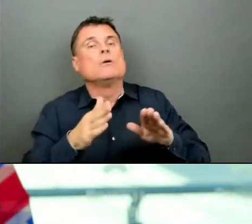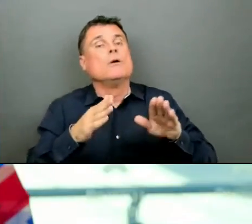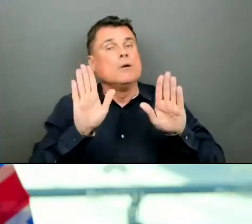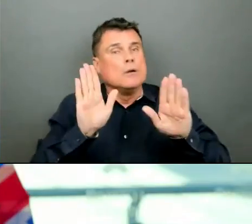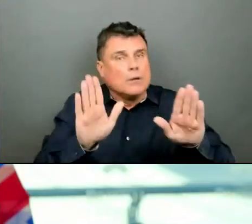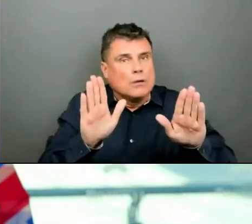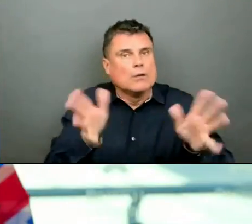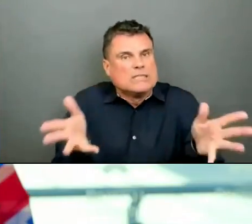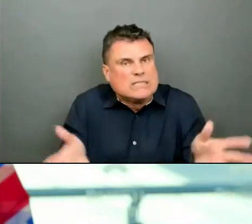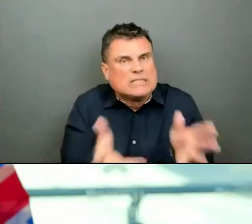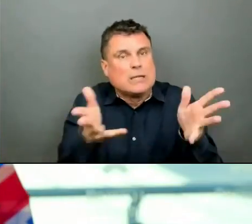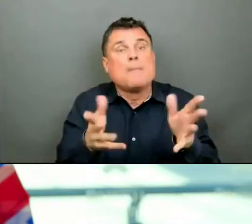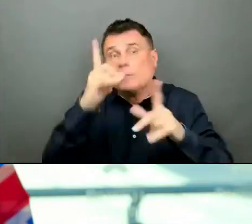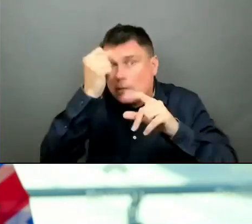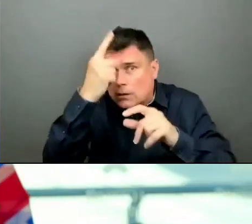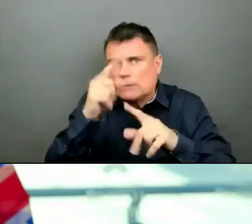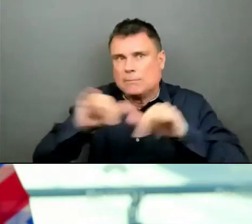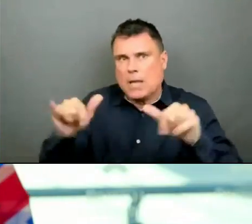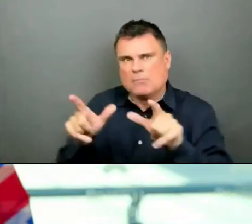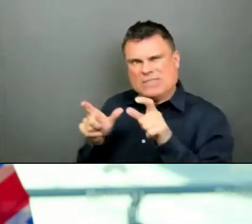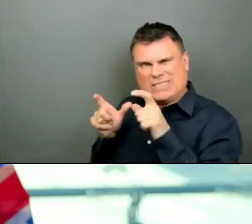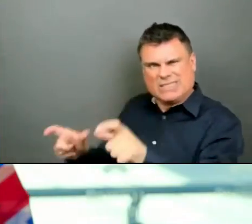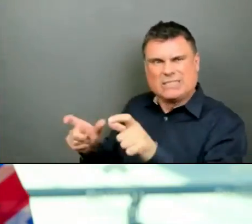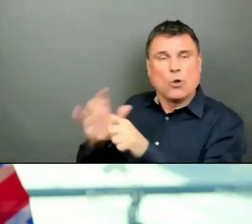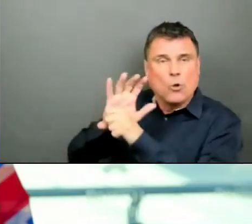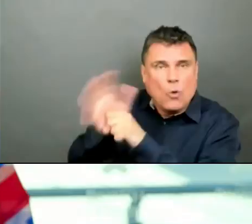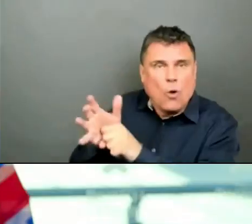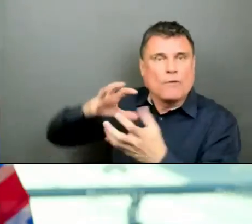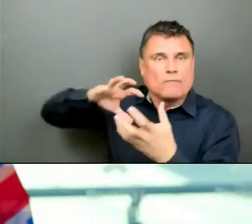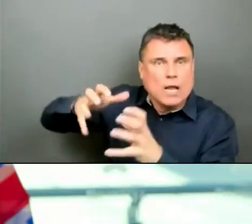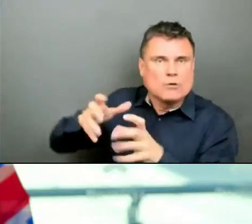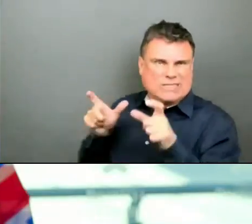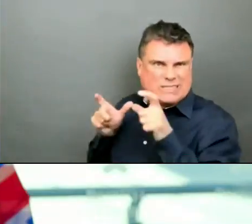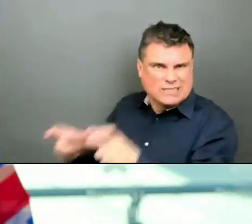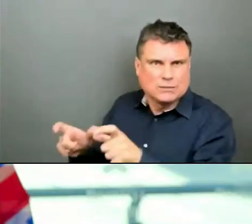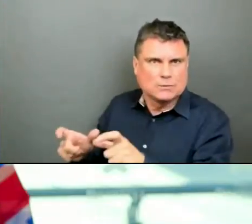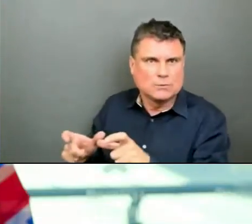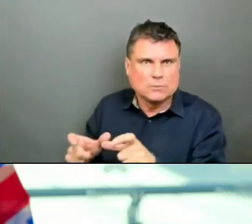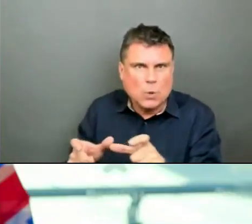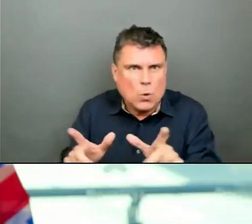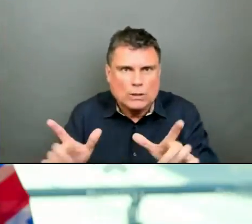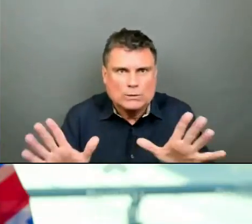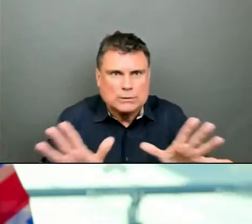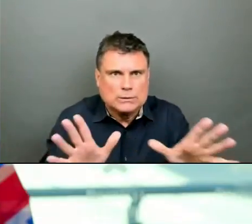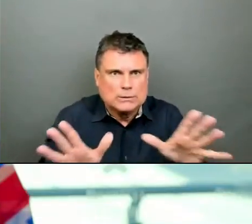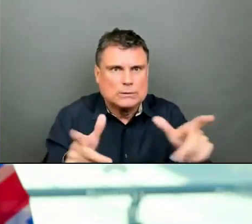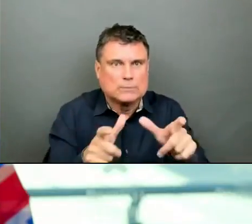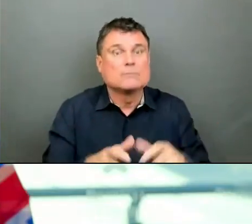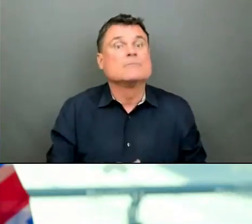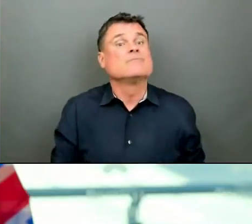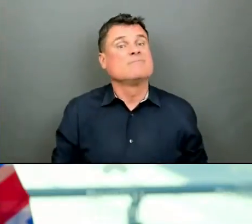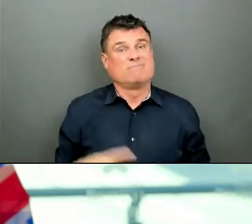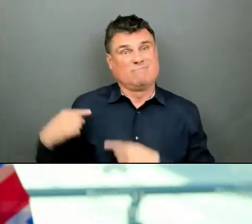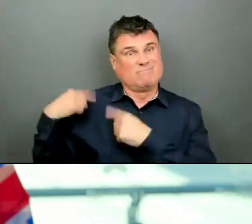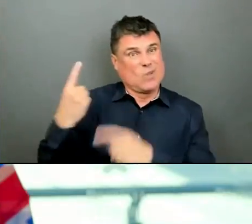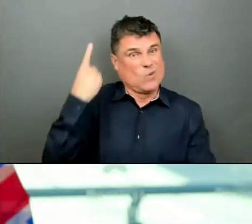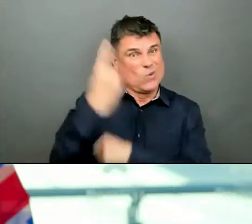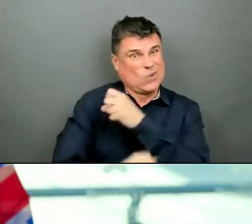forward. About a year ago, we asked people to share their perspectives on experiences in our